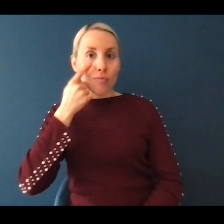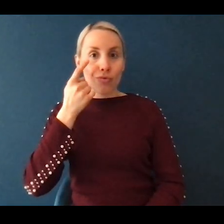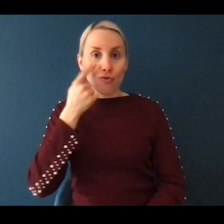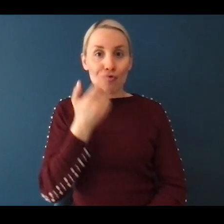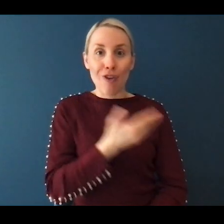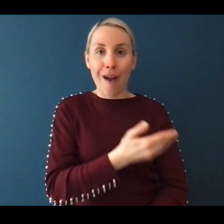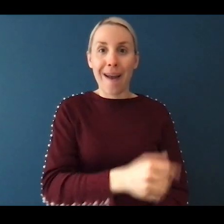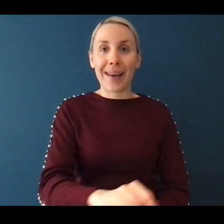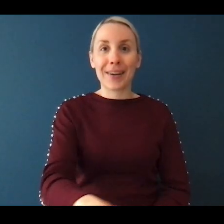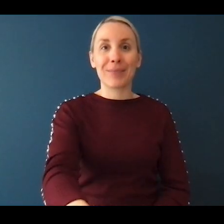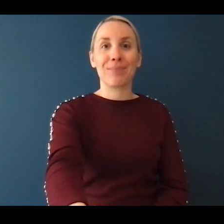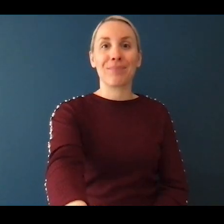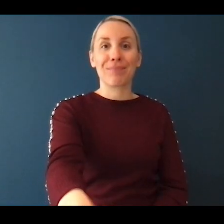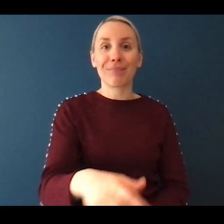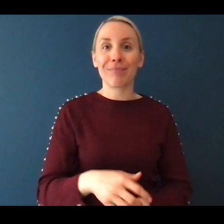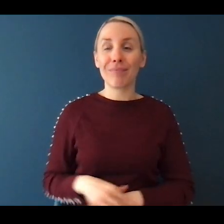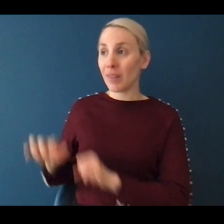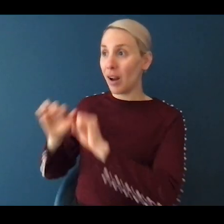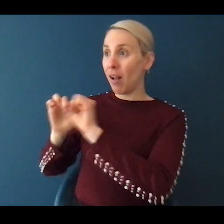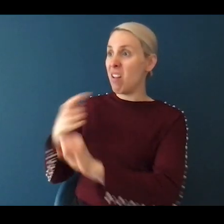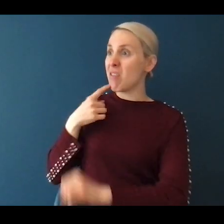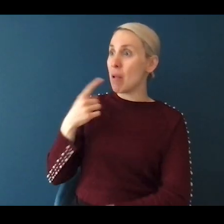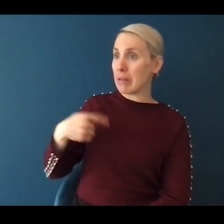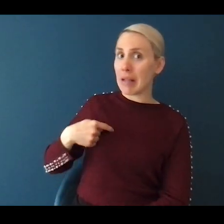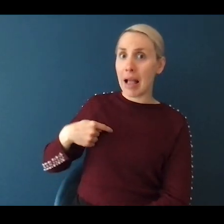told you that they believe in your work they believe in your ideas and I think that that's